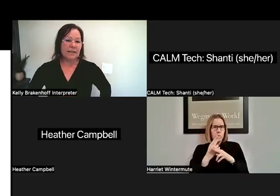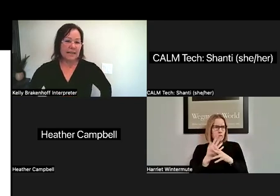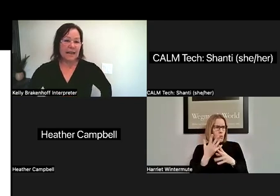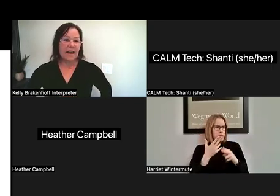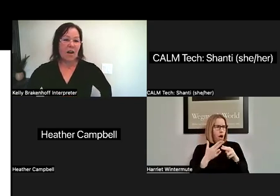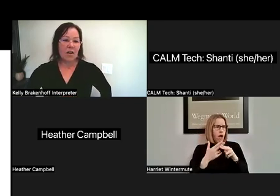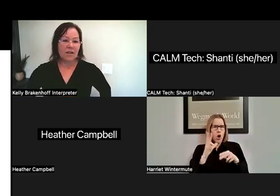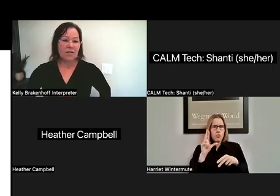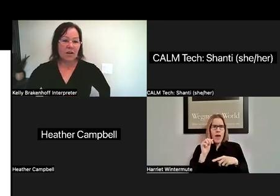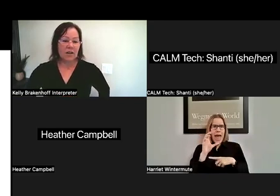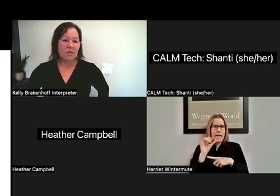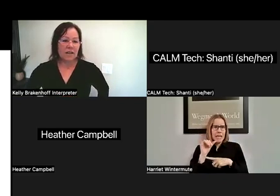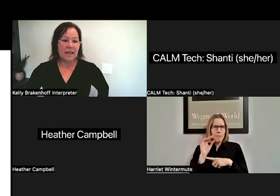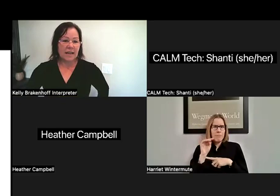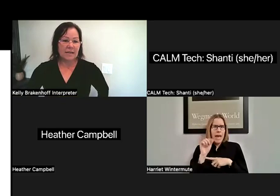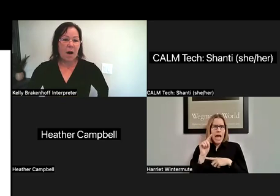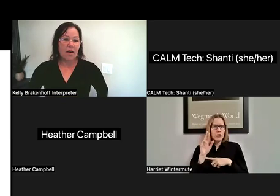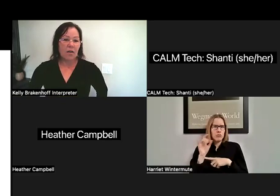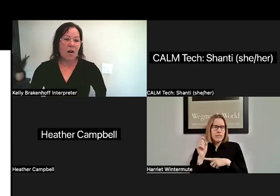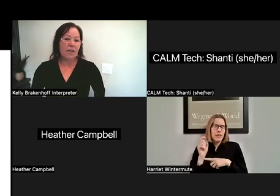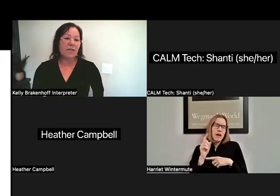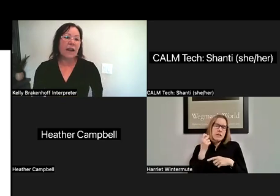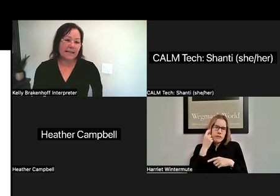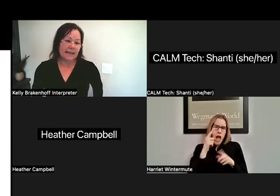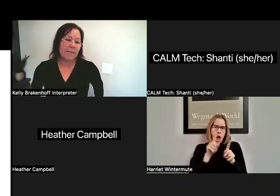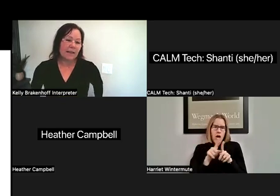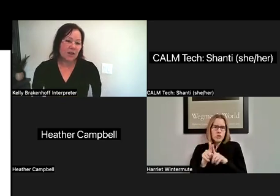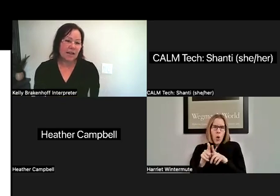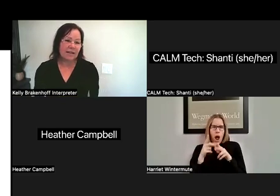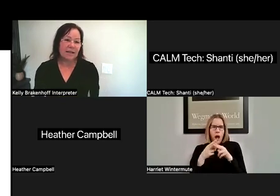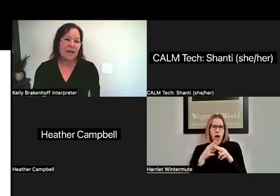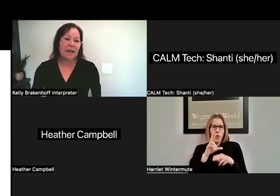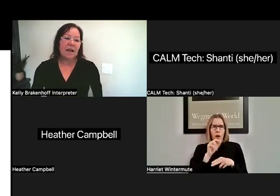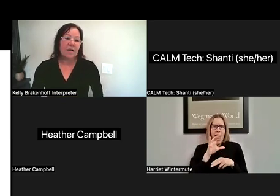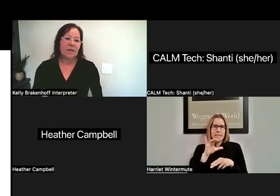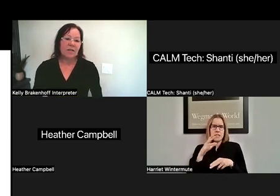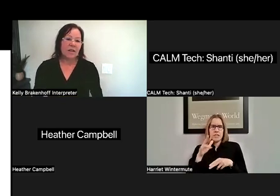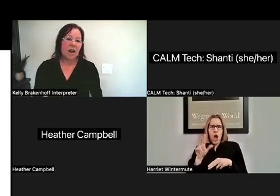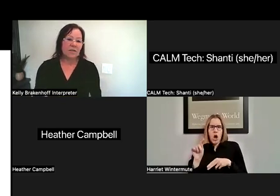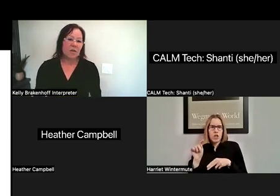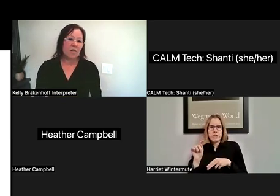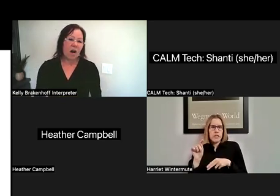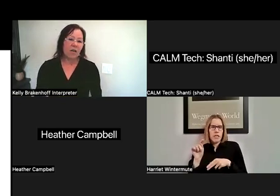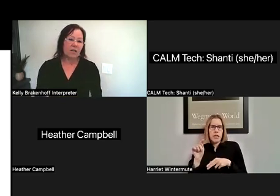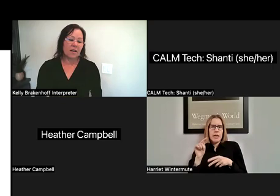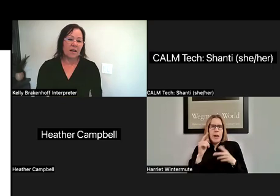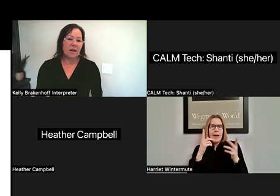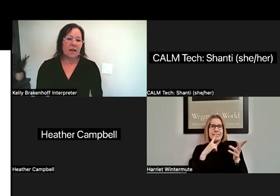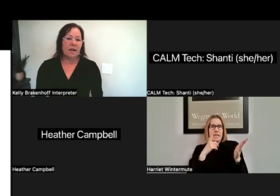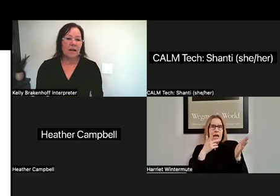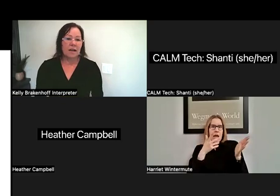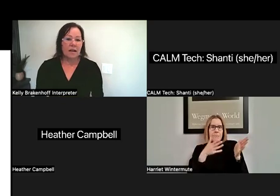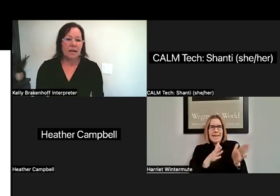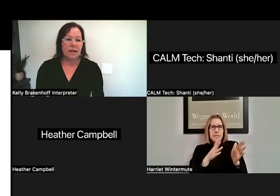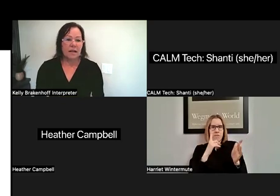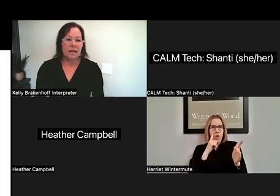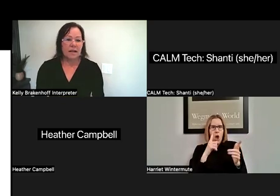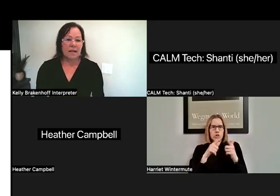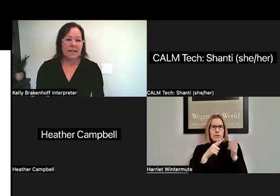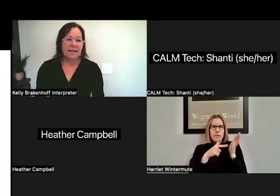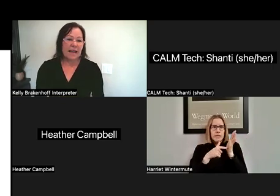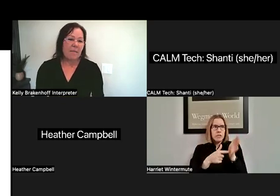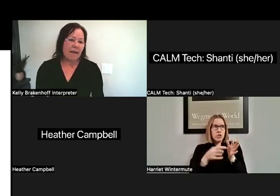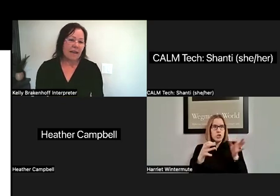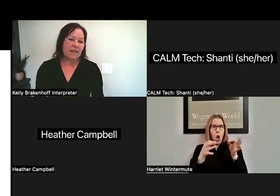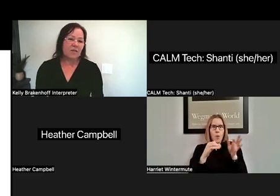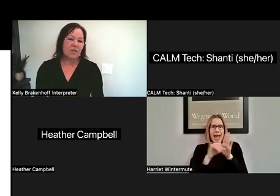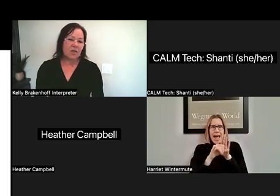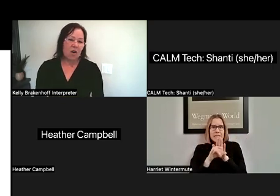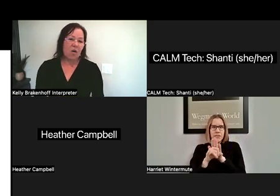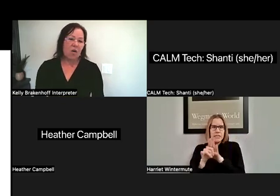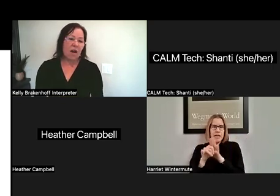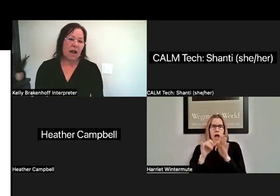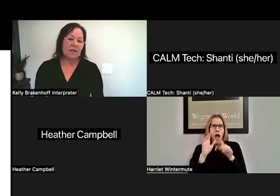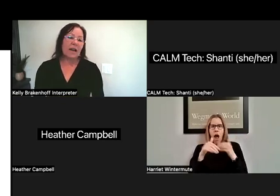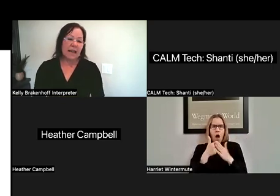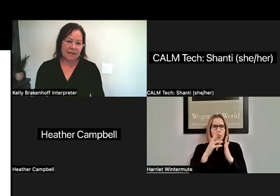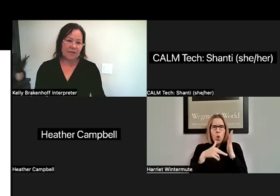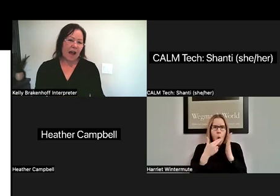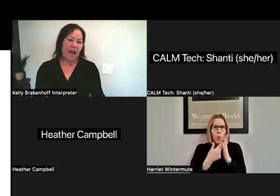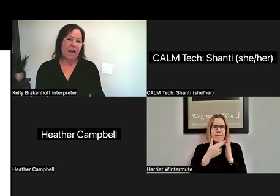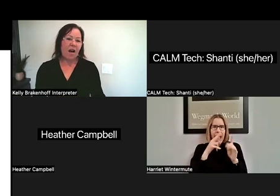dean started to use this thing called the RACI matrix. This is like a method to show or identify